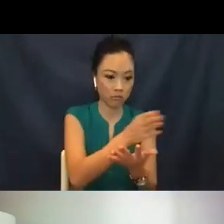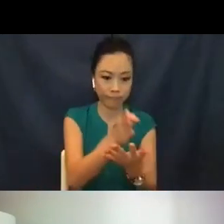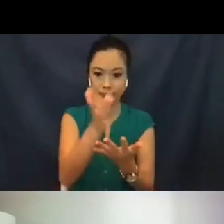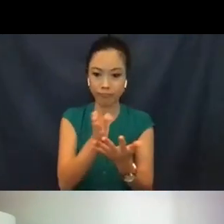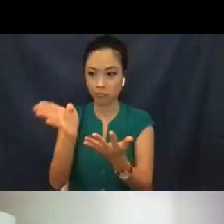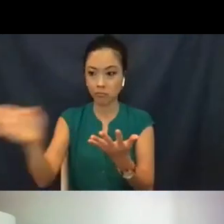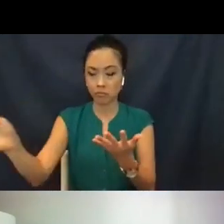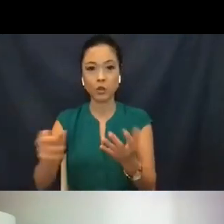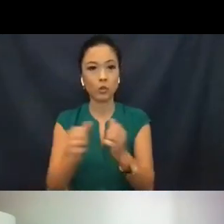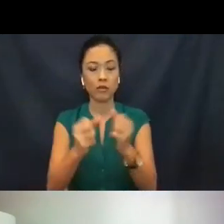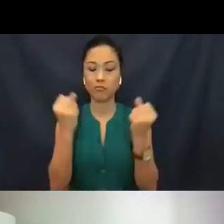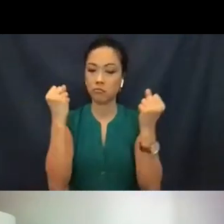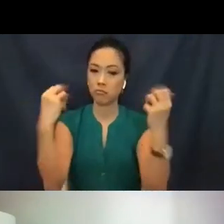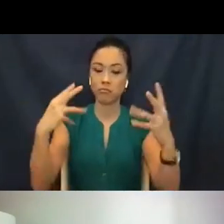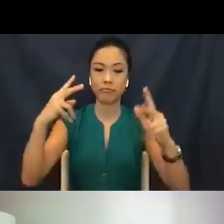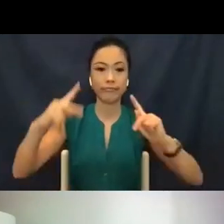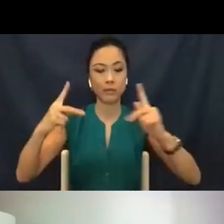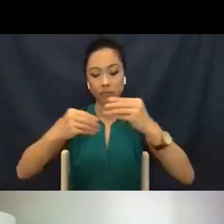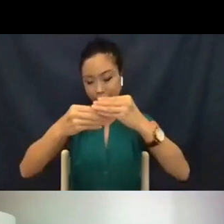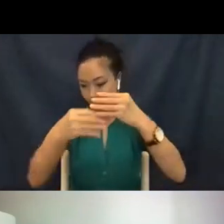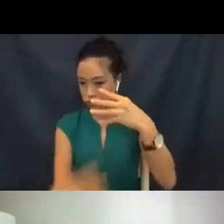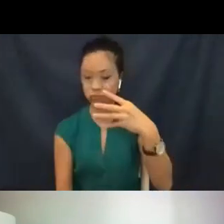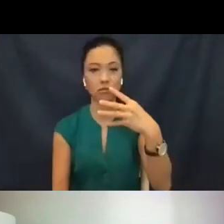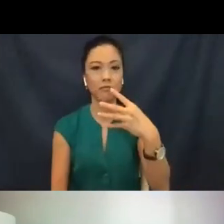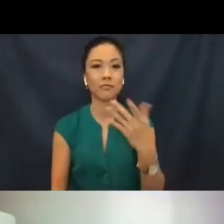to be here. Thank you. 17:56:55 >> CANDACE THOMPSON-ZACHERY: Thank